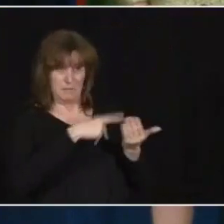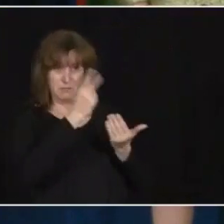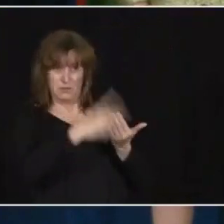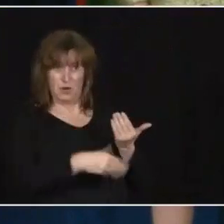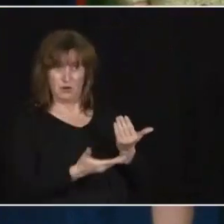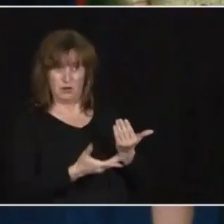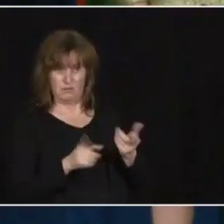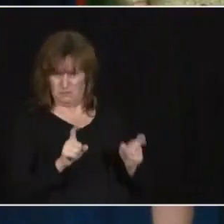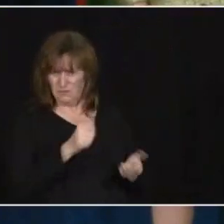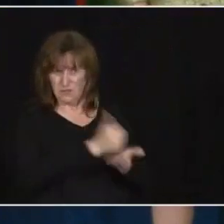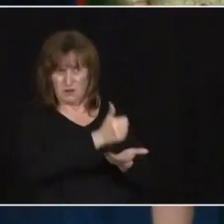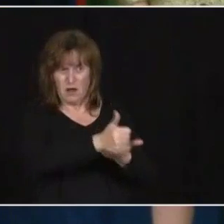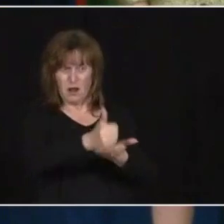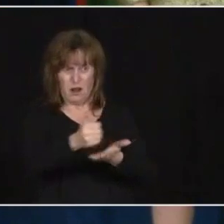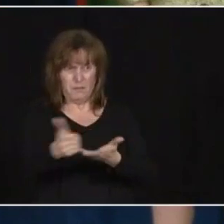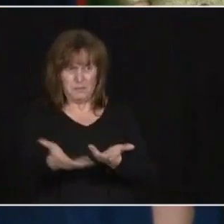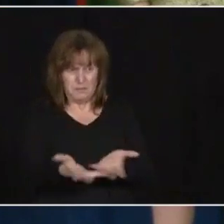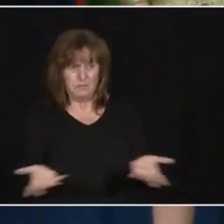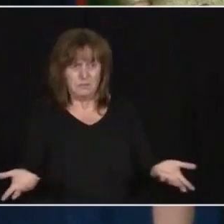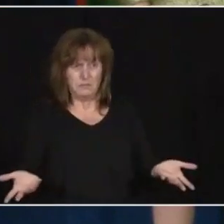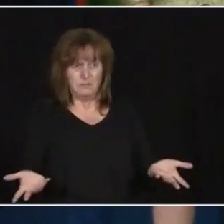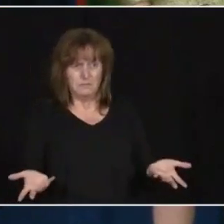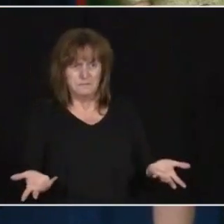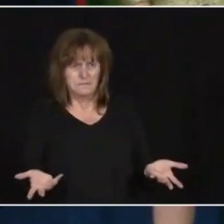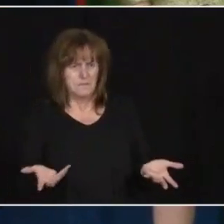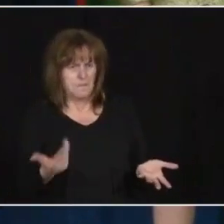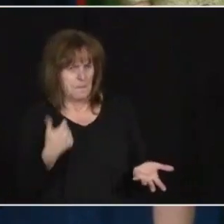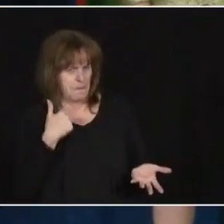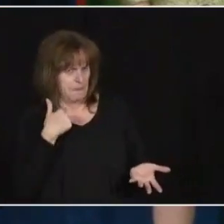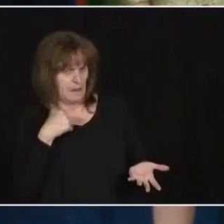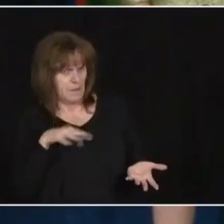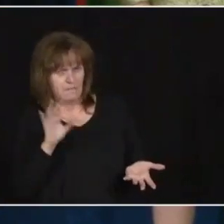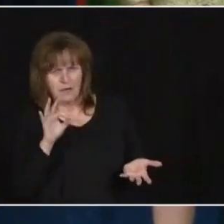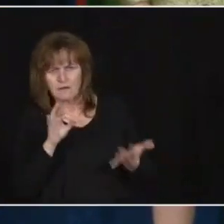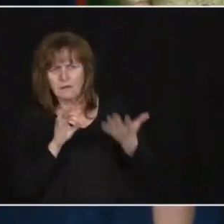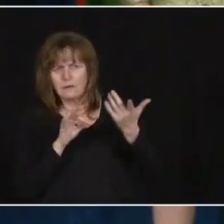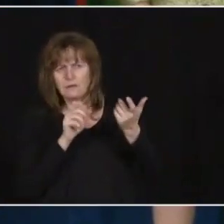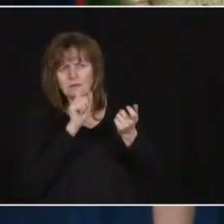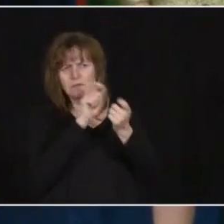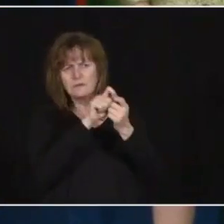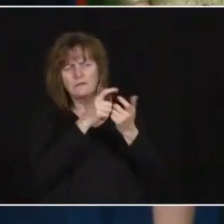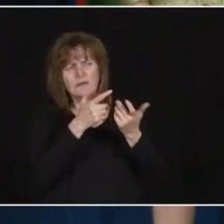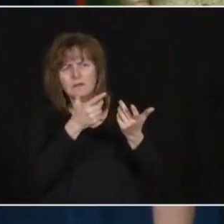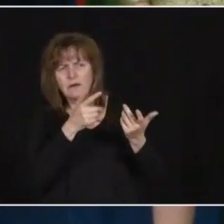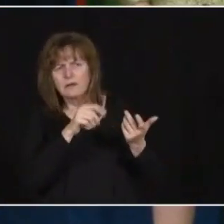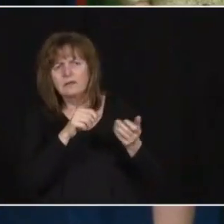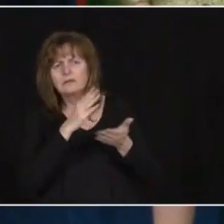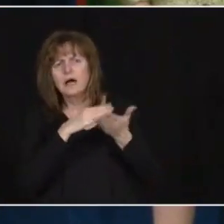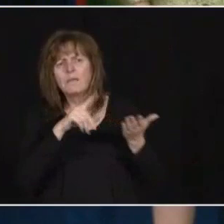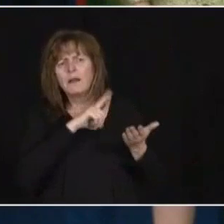towards this program. That should help a lot of people. I'd have to find out the exact cases about the